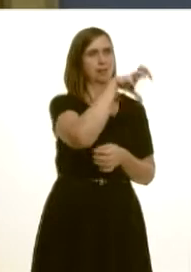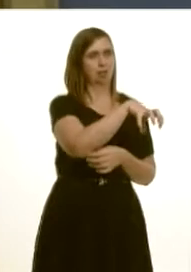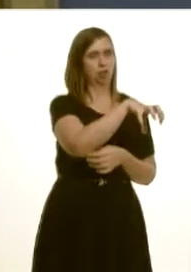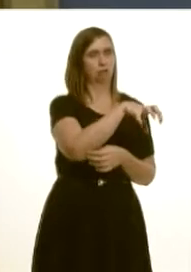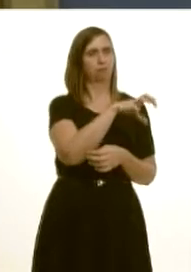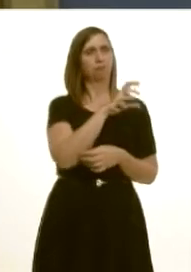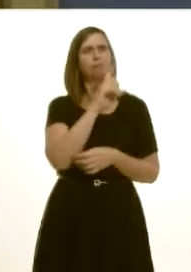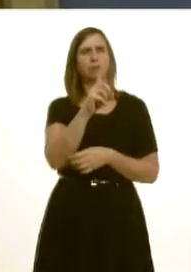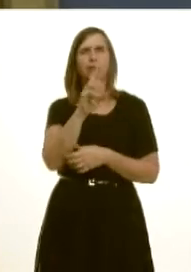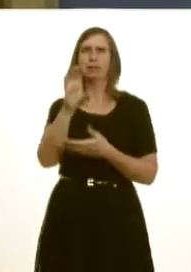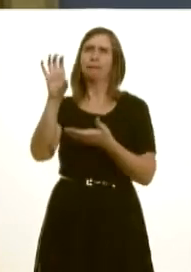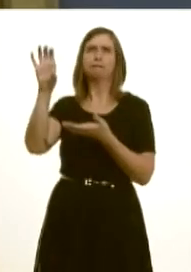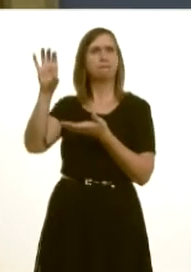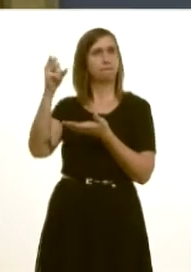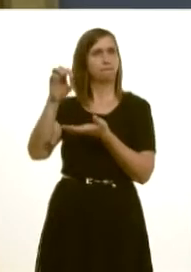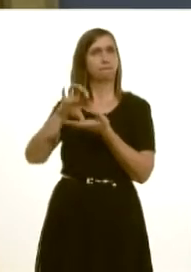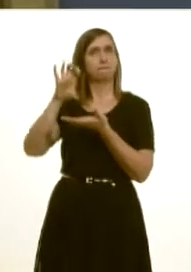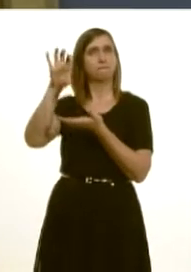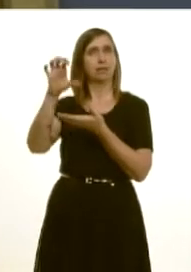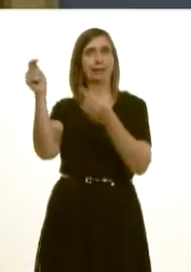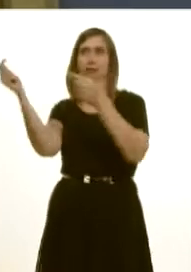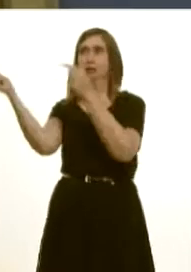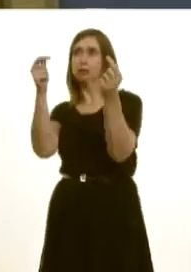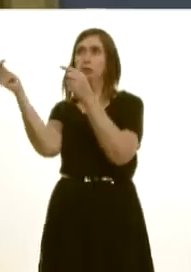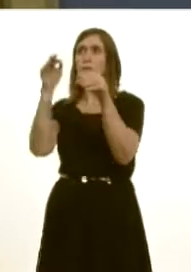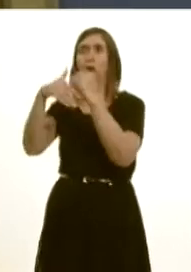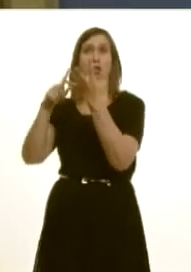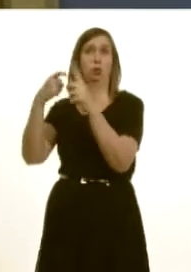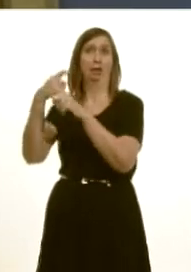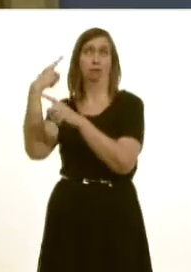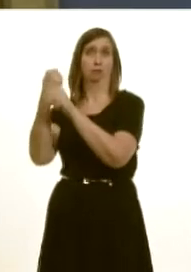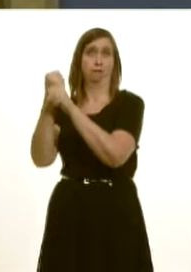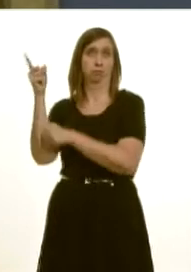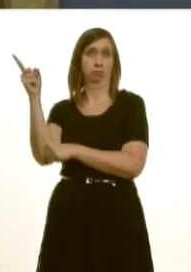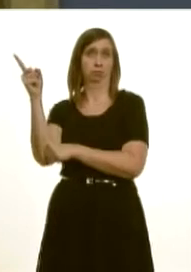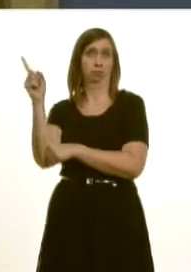to the funding dispute with the current UK Government, do you envisage that the new one